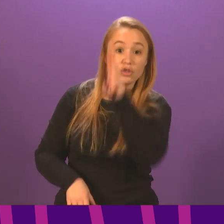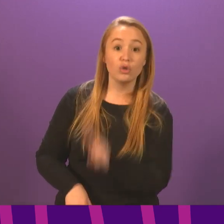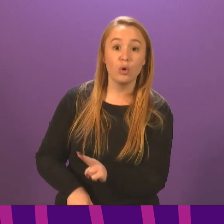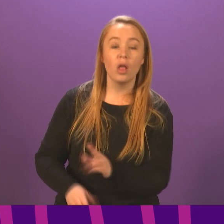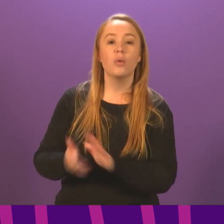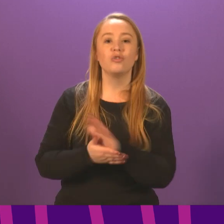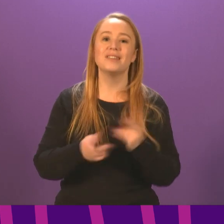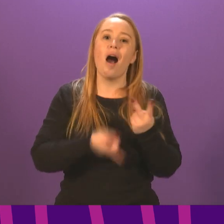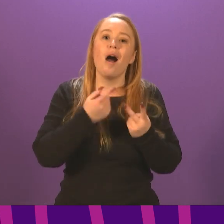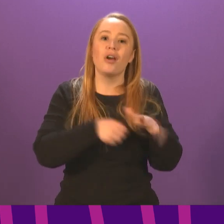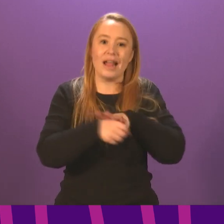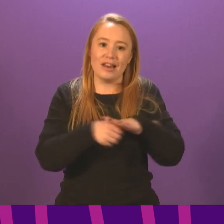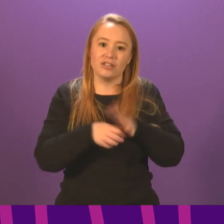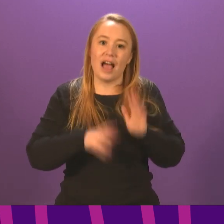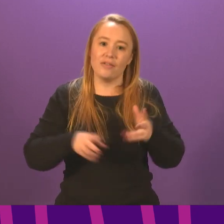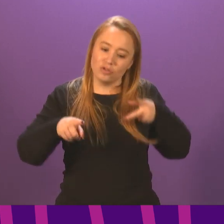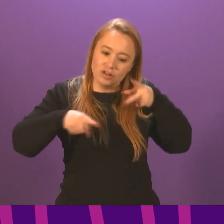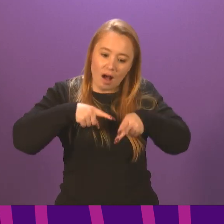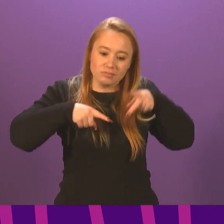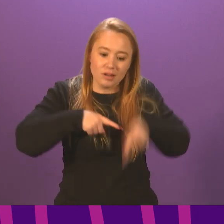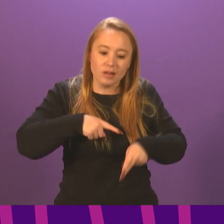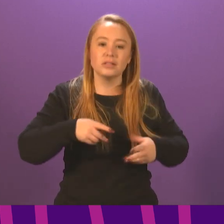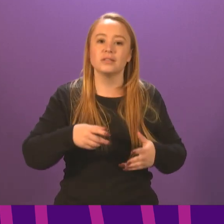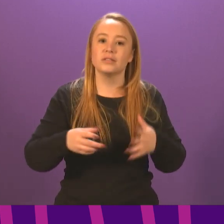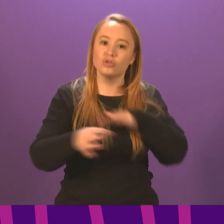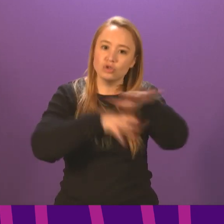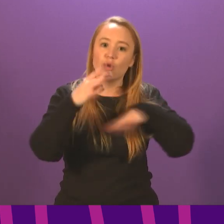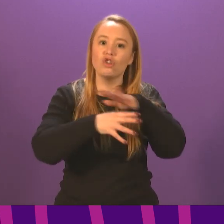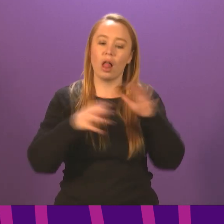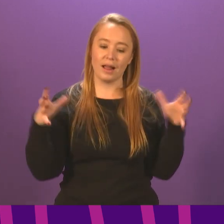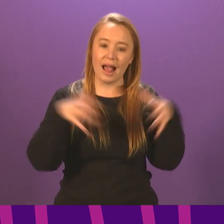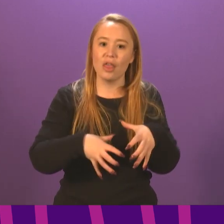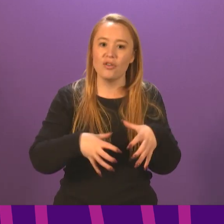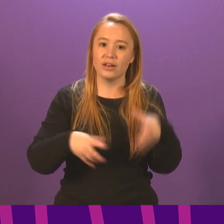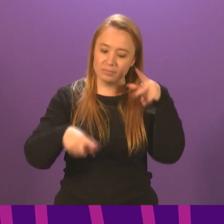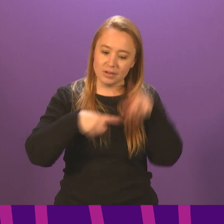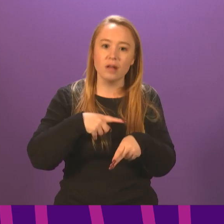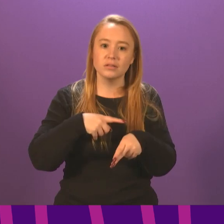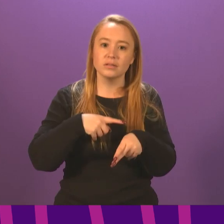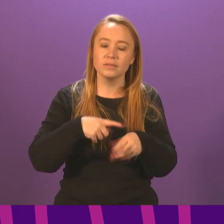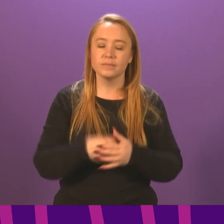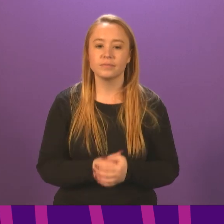we have to try to cut out all the other interactions that we do not need to have. I know that that